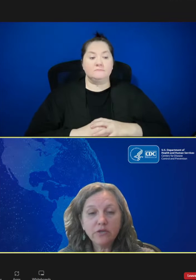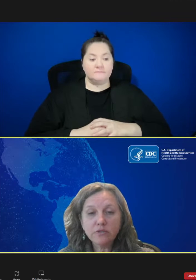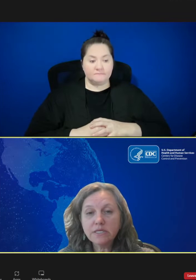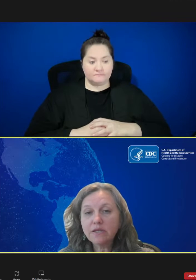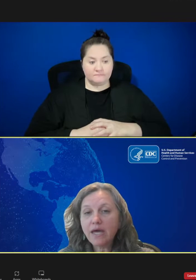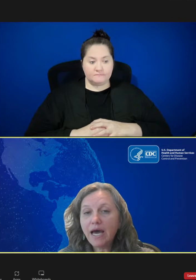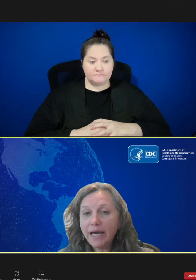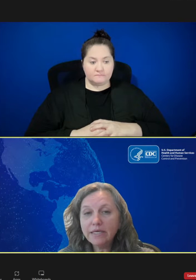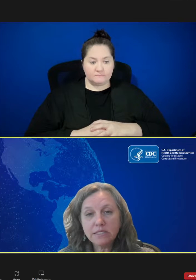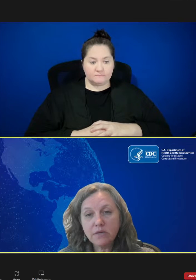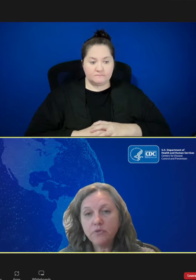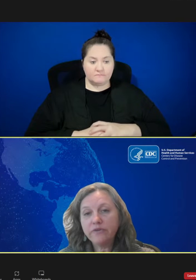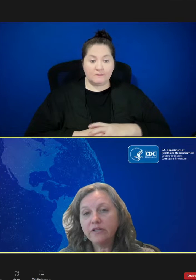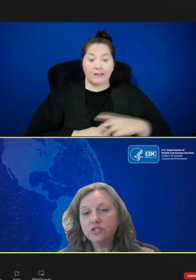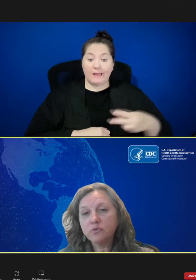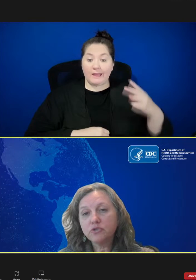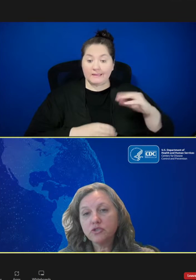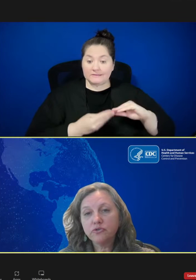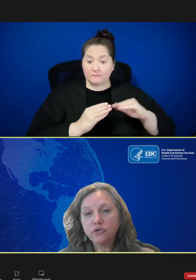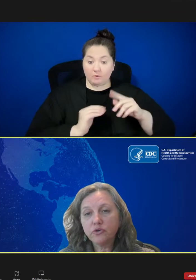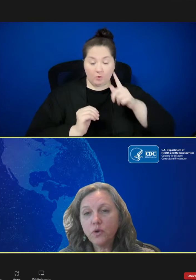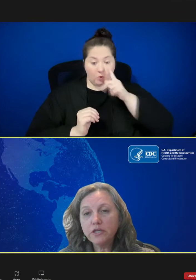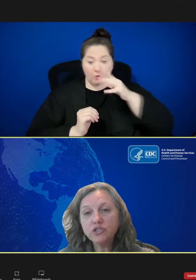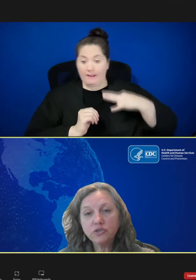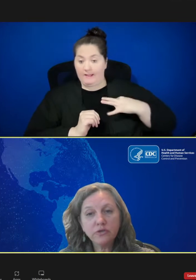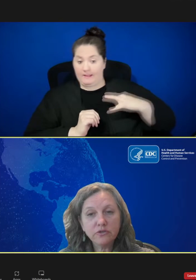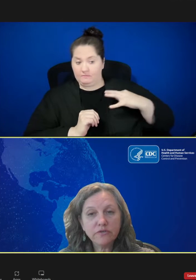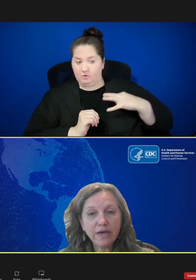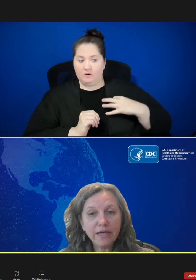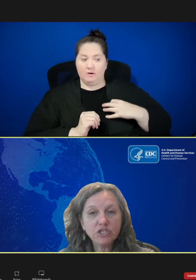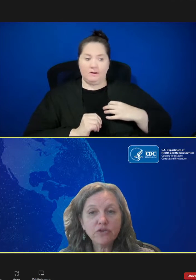you'll see that the highest number of eligible children are one to two years of age at